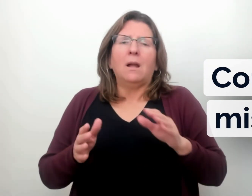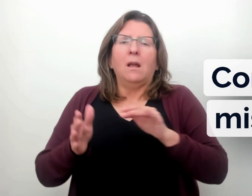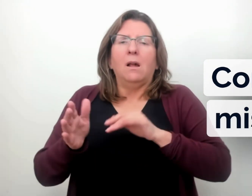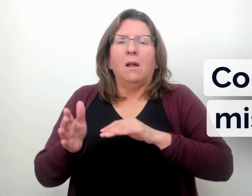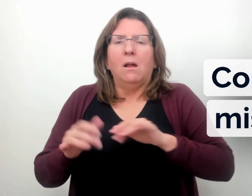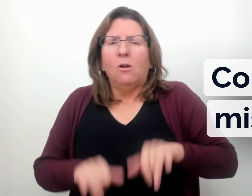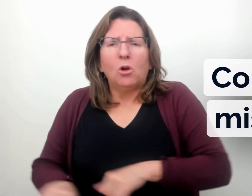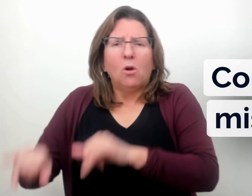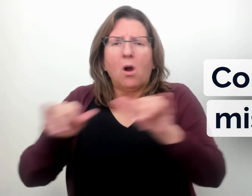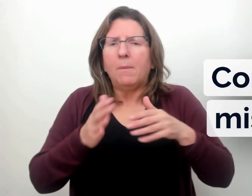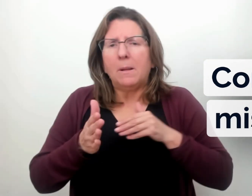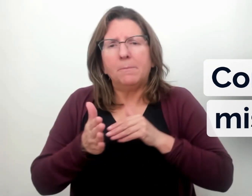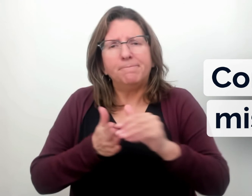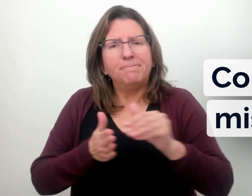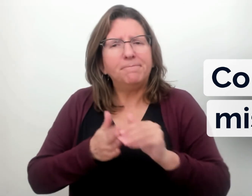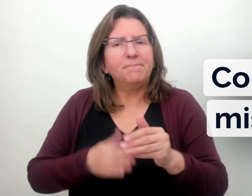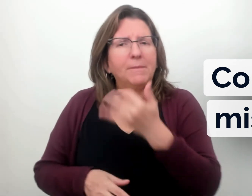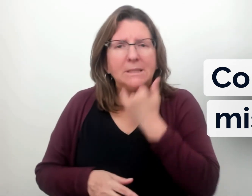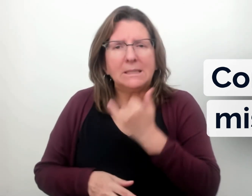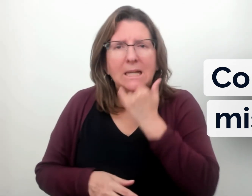Common mistakes in production for this parameter . . .